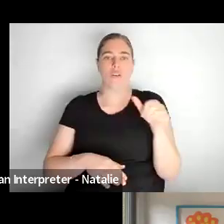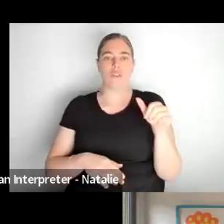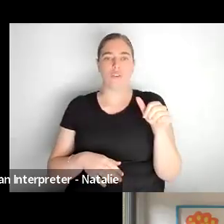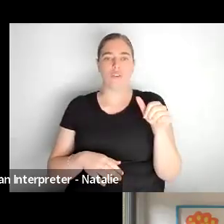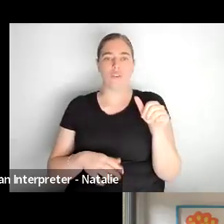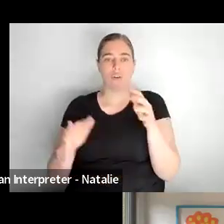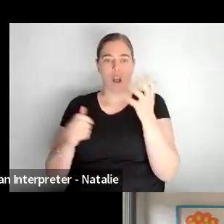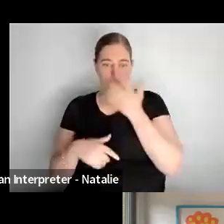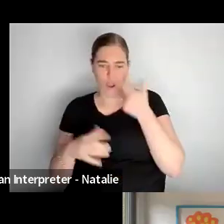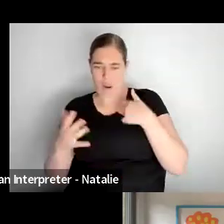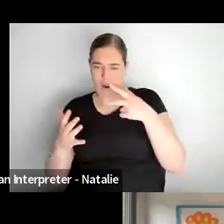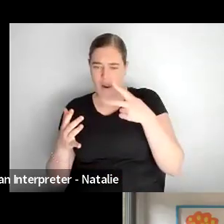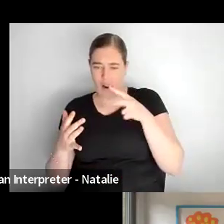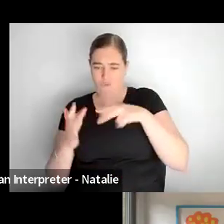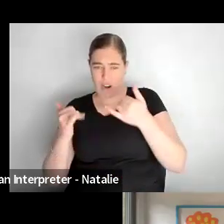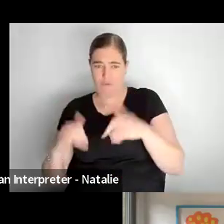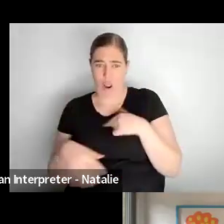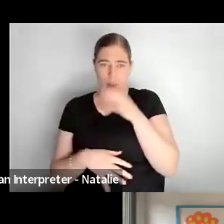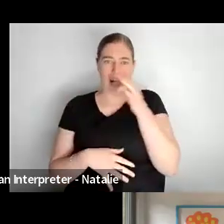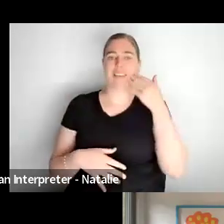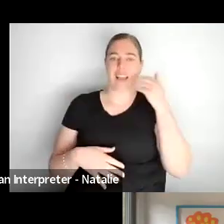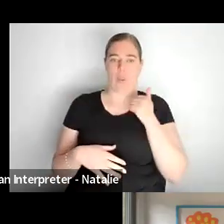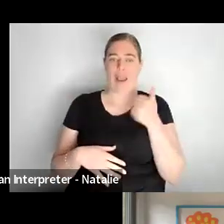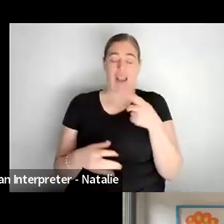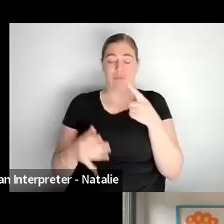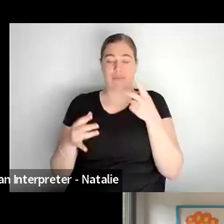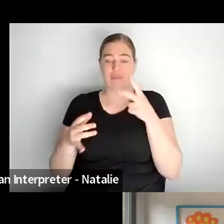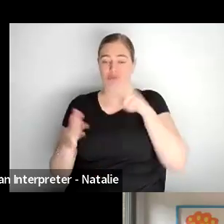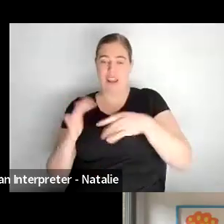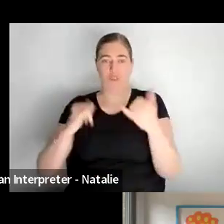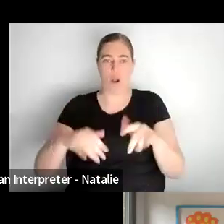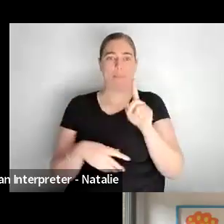that's actually - I will ask it anyway. How long does it take you to do each